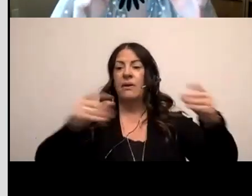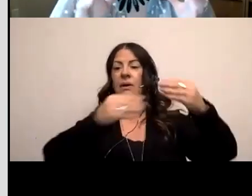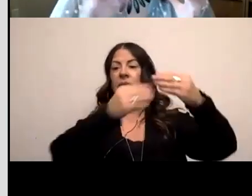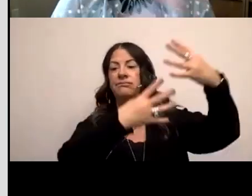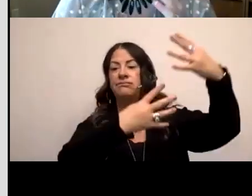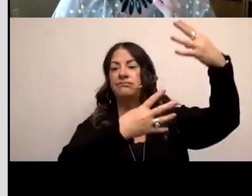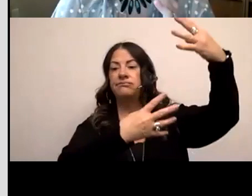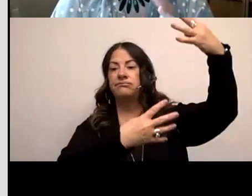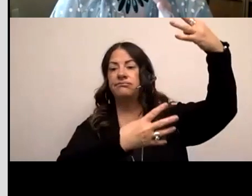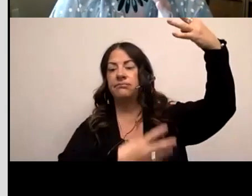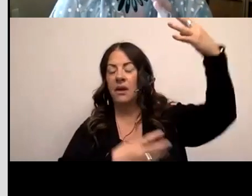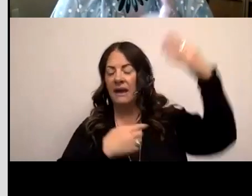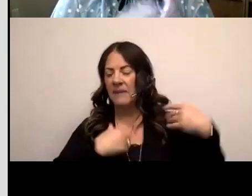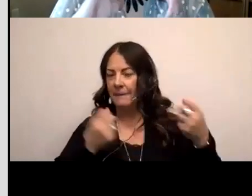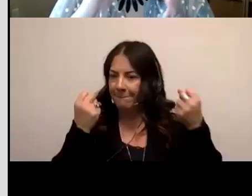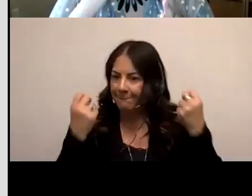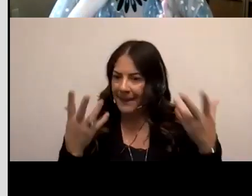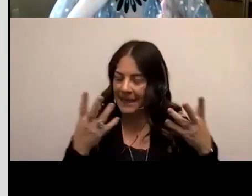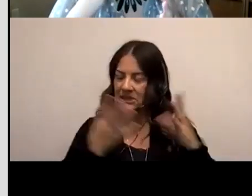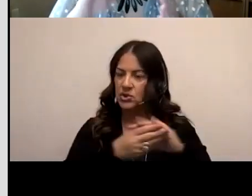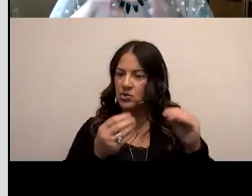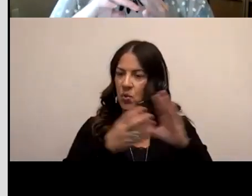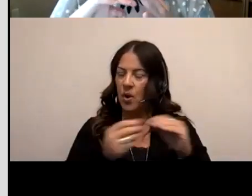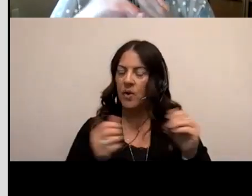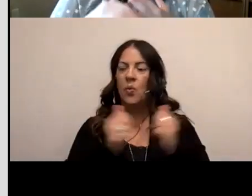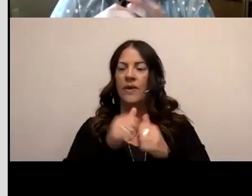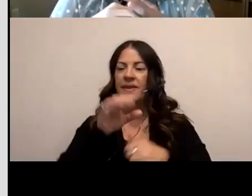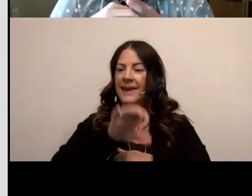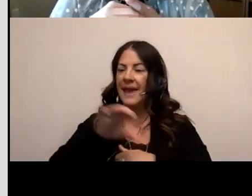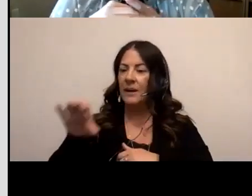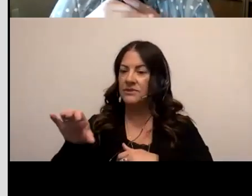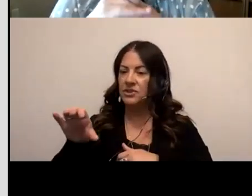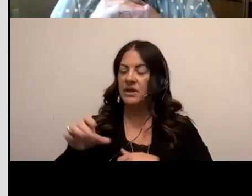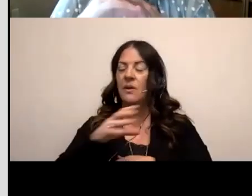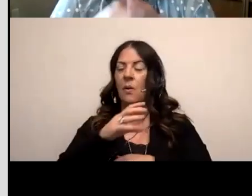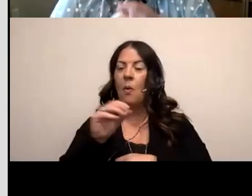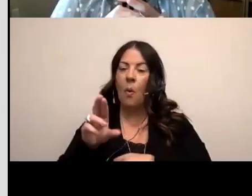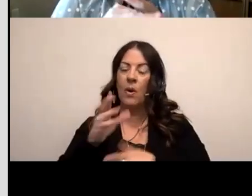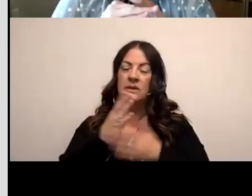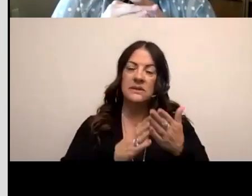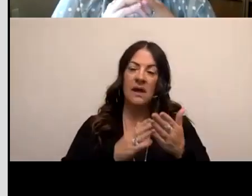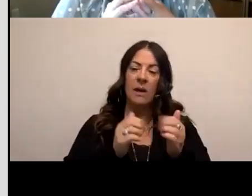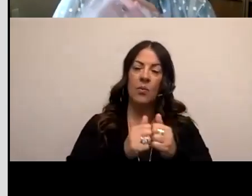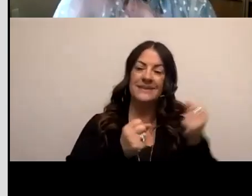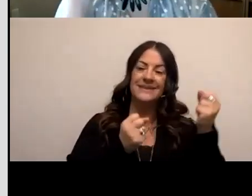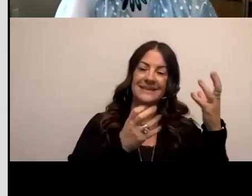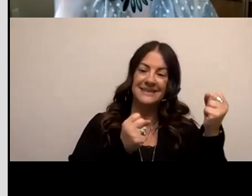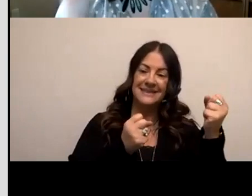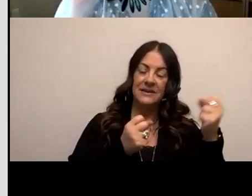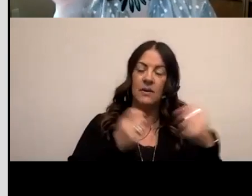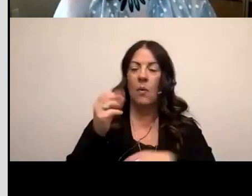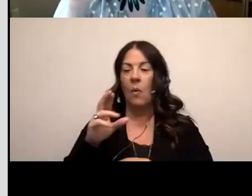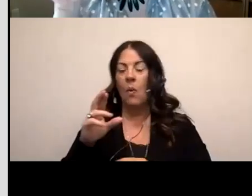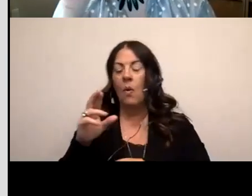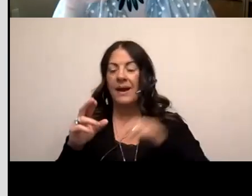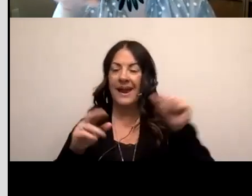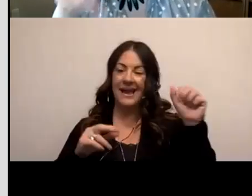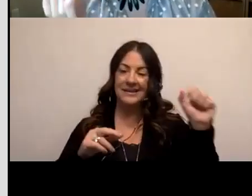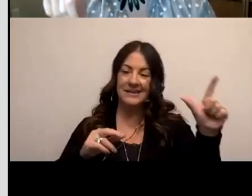ARE ALL CLOSED CAPTION AND PRESENTED IN ASL OR SIGNING IN EXACT ENGLISH AND IT SAYS WHAT